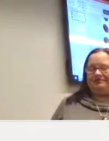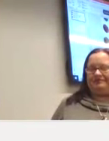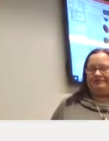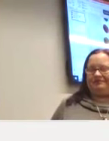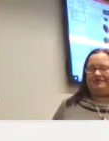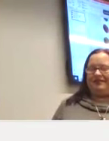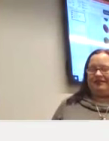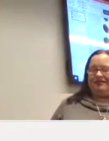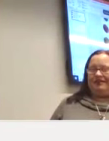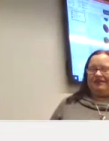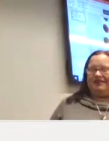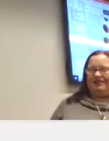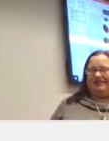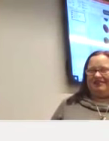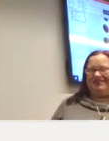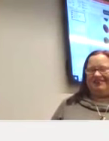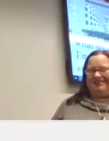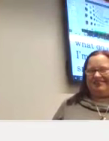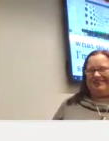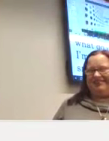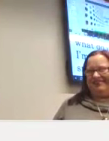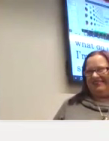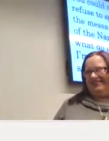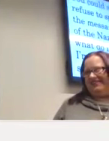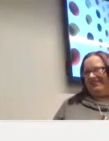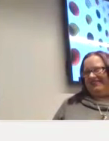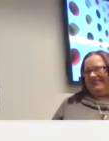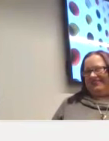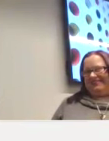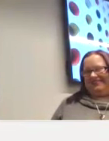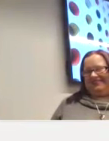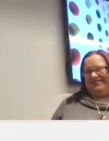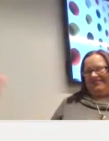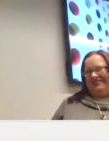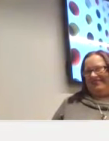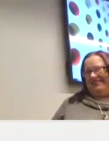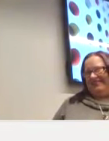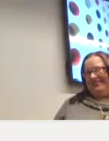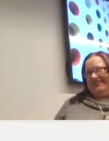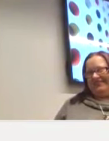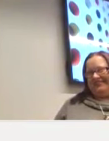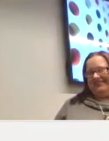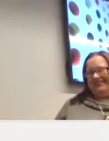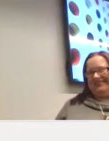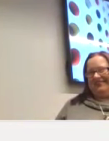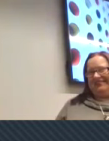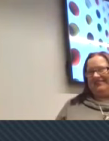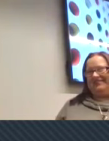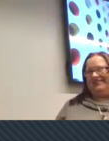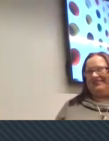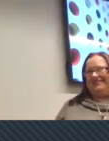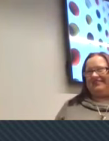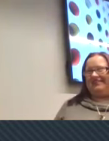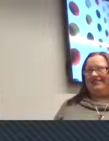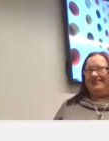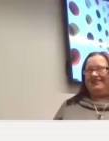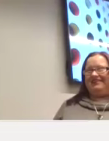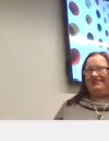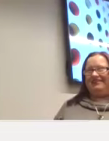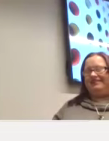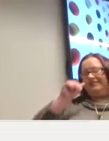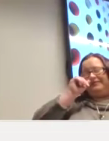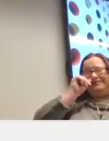That is engaging in game design.